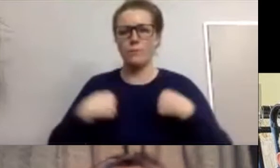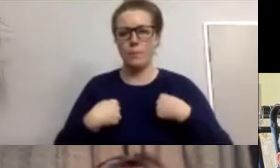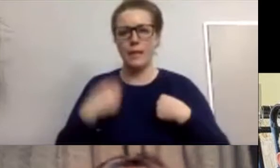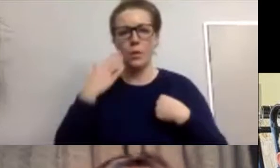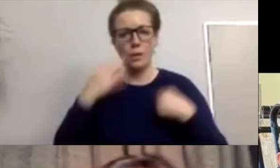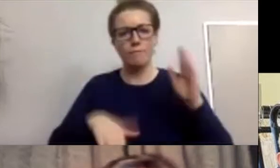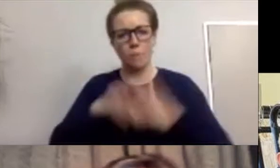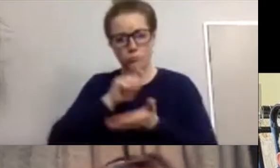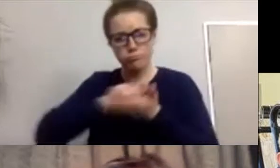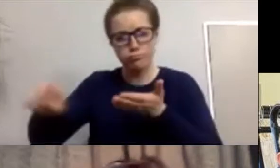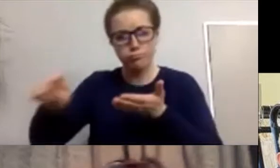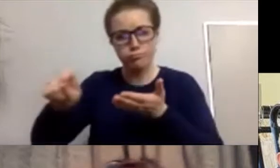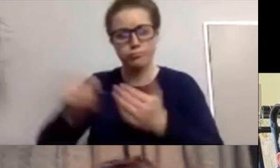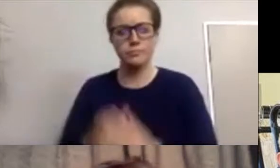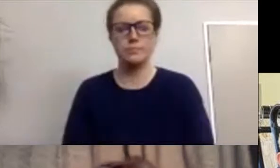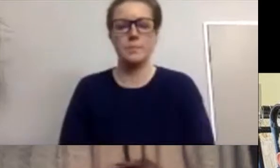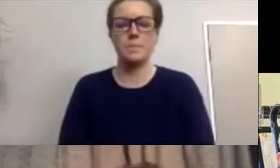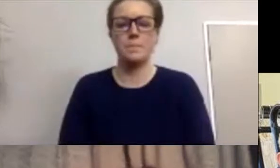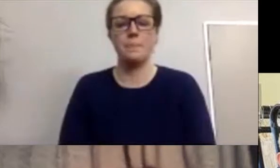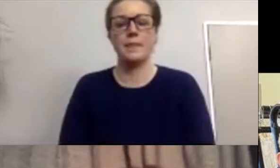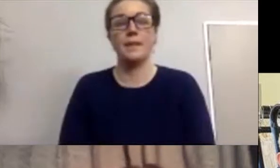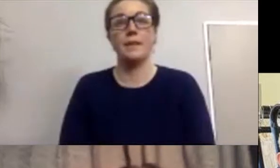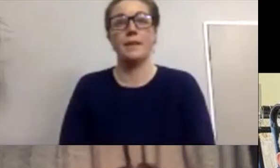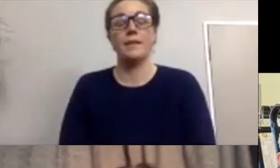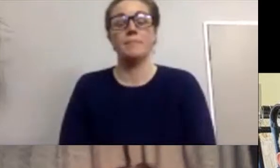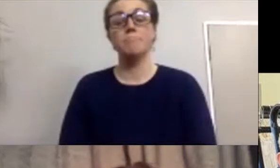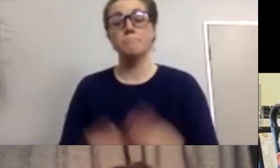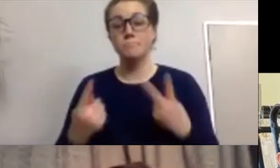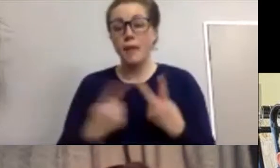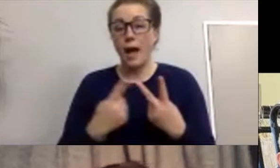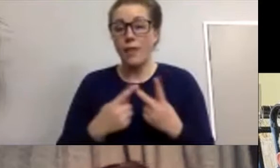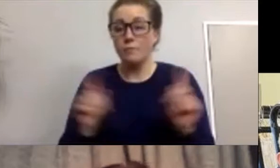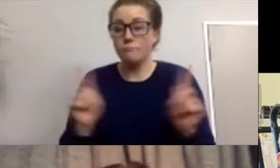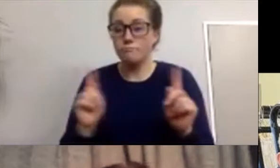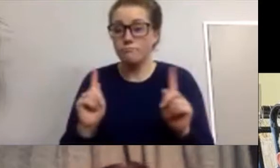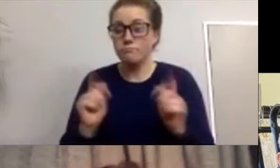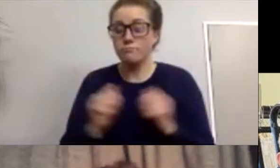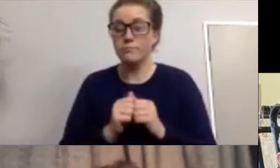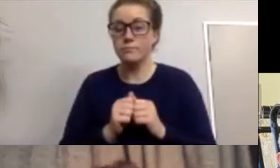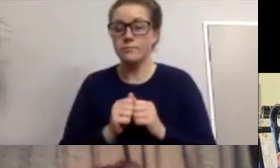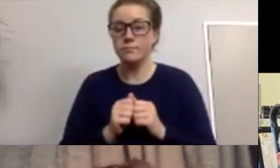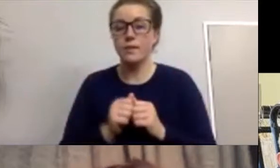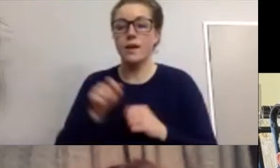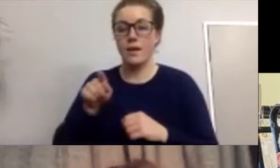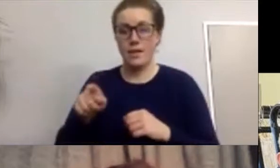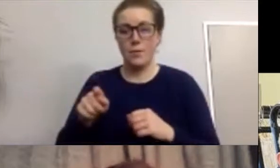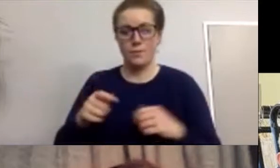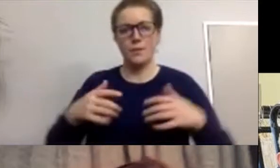off. The other thing - so that was quite major, this is the big